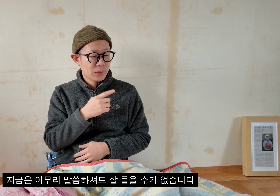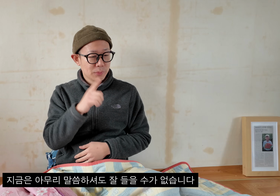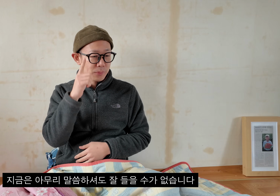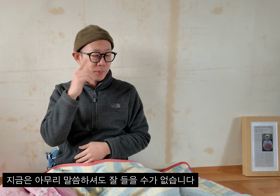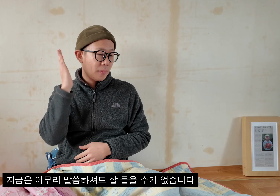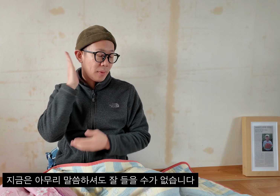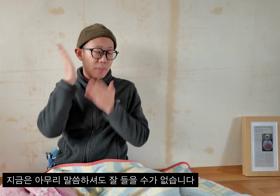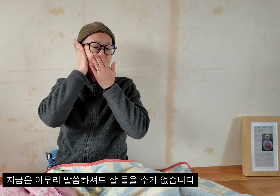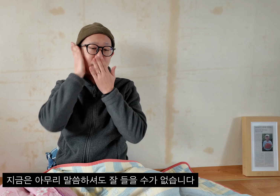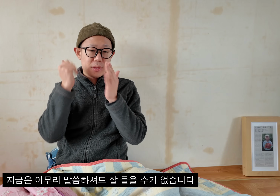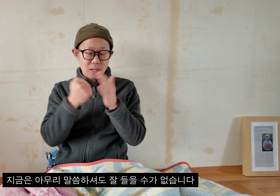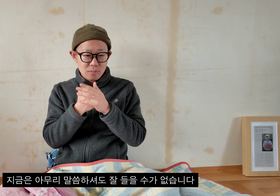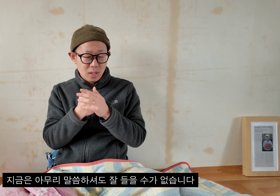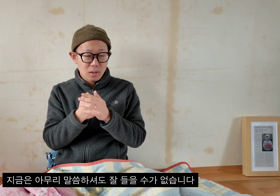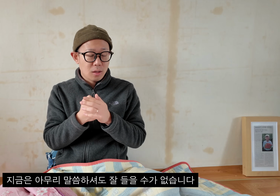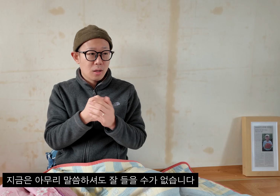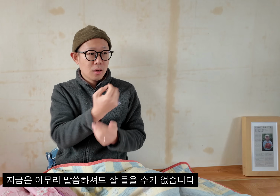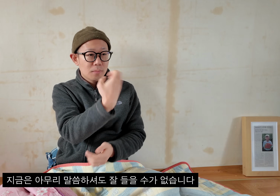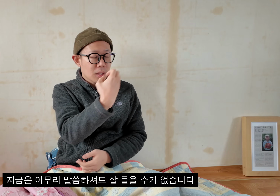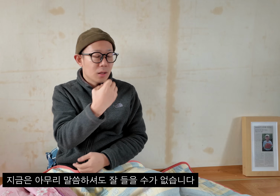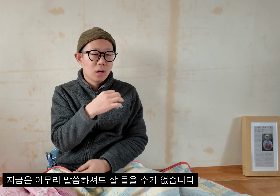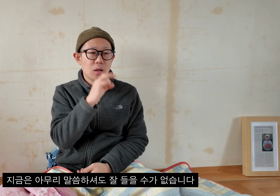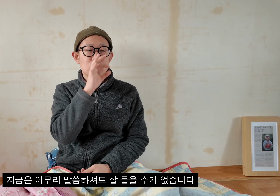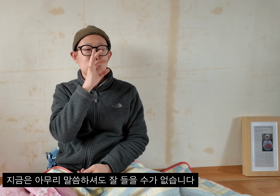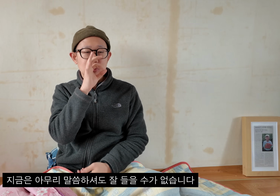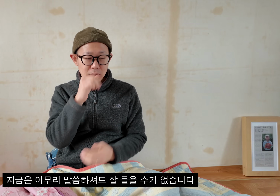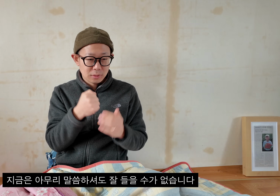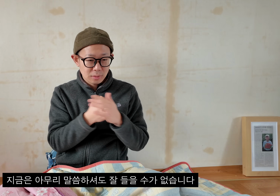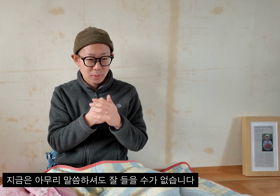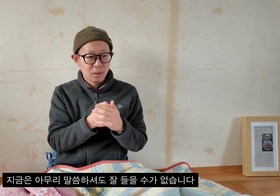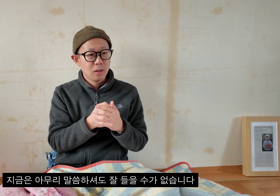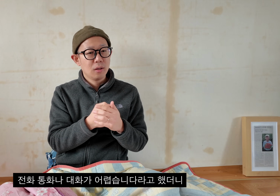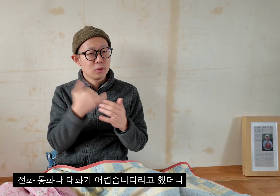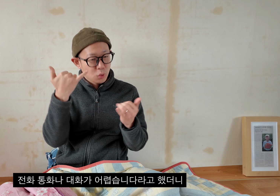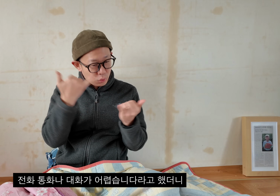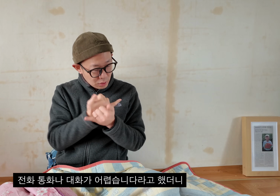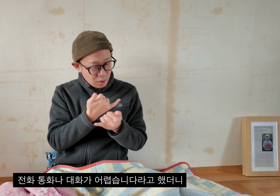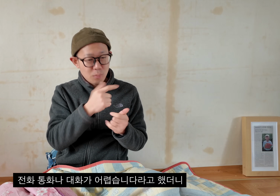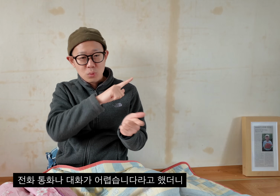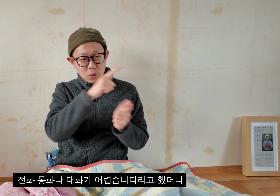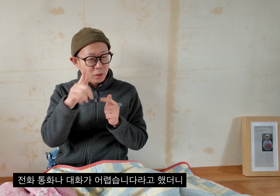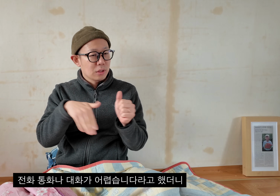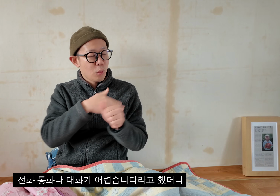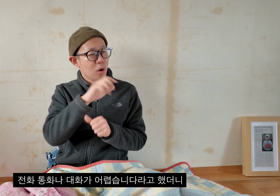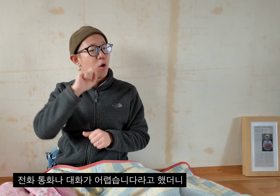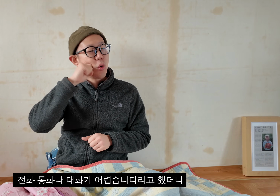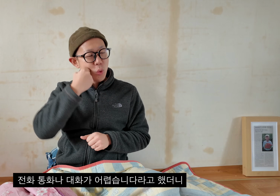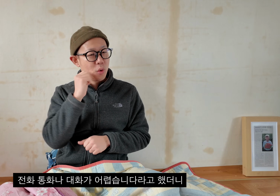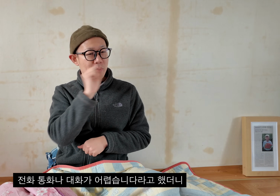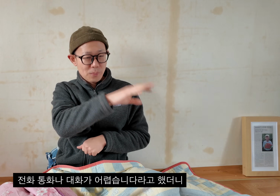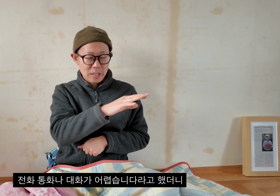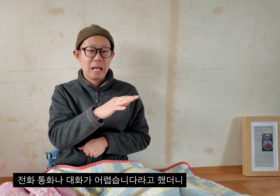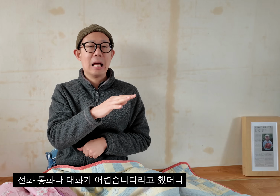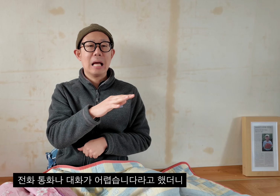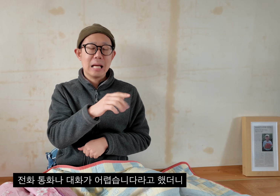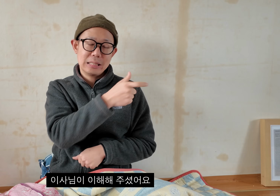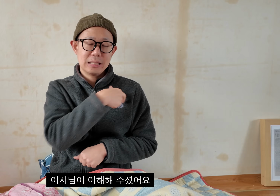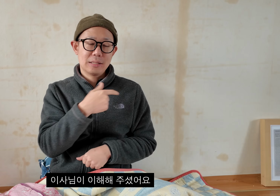“I can’t hear well now. Phone calls and conversations are hard.”